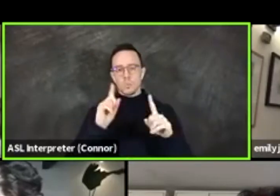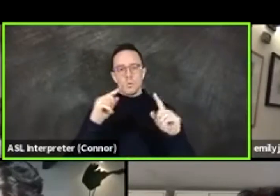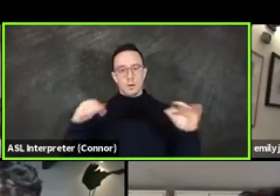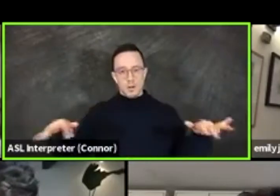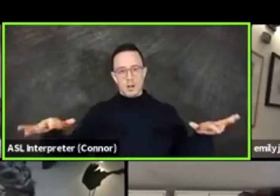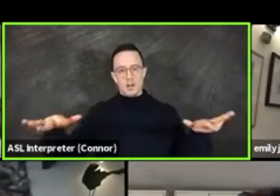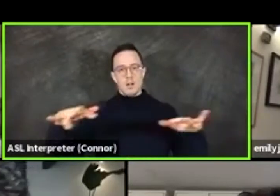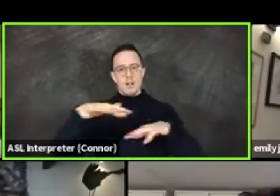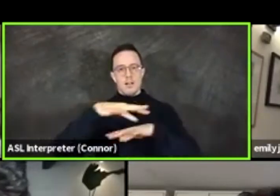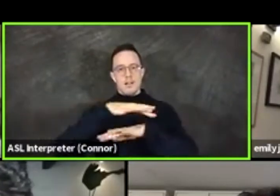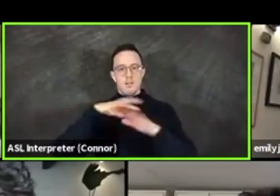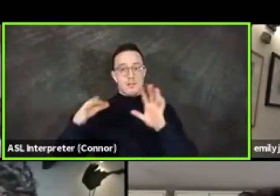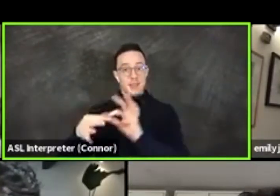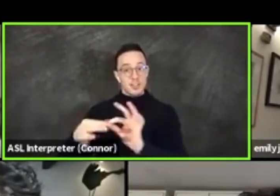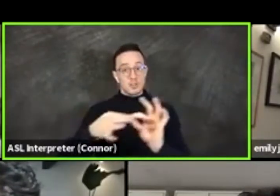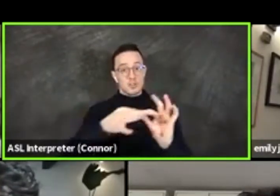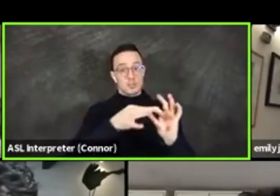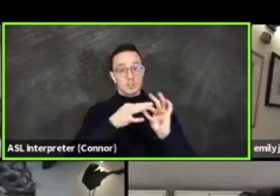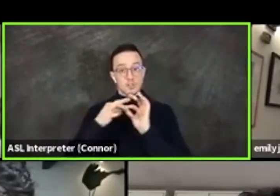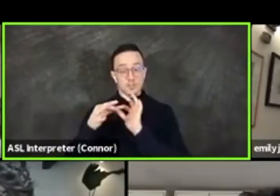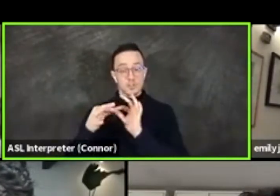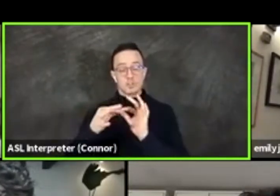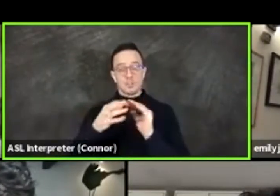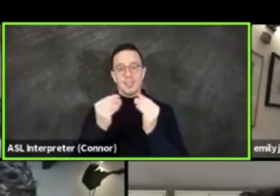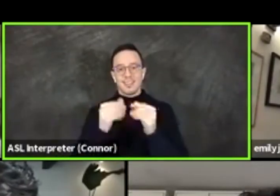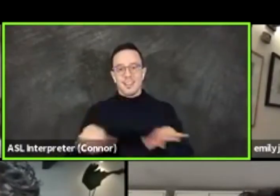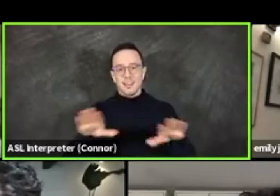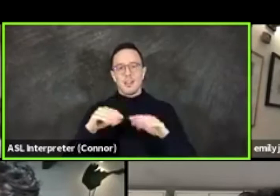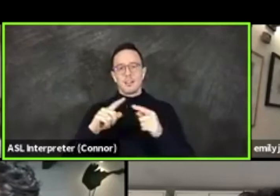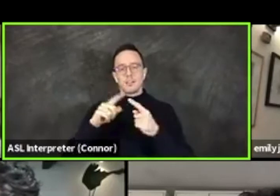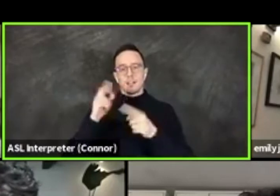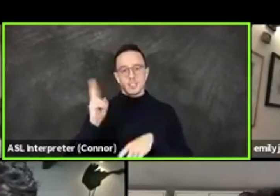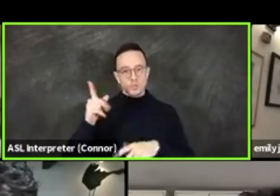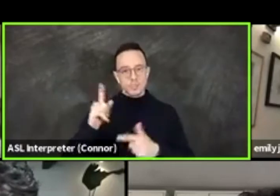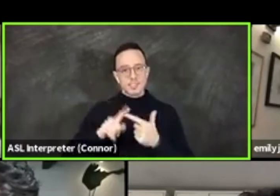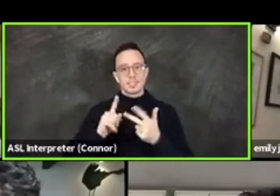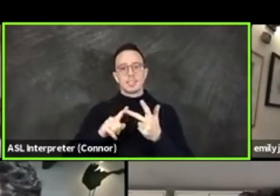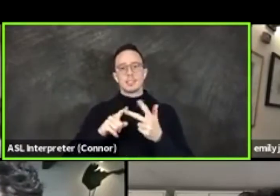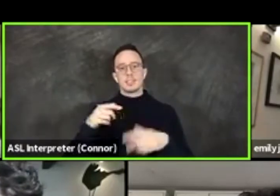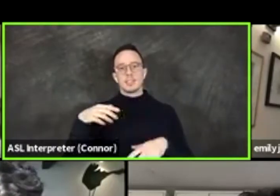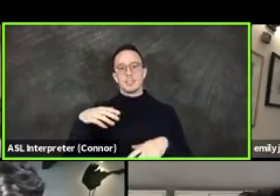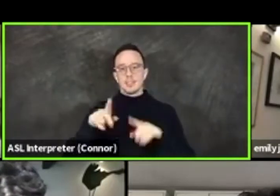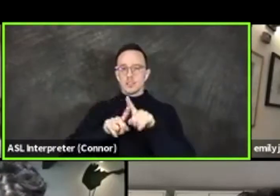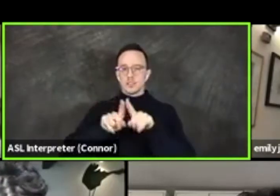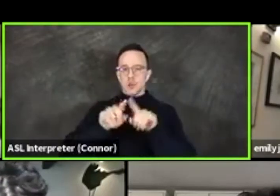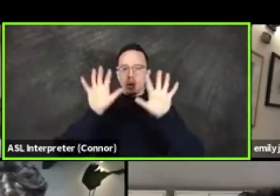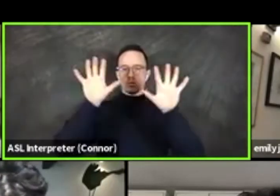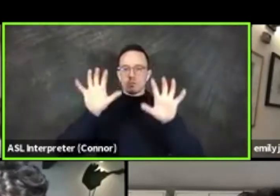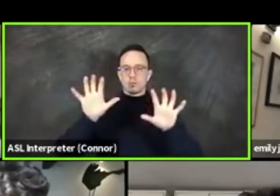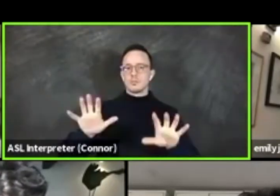THE RELATIONSHIPS, TO LAND, ANCESTRY, STAR, FUTURE, COME FROM, MANY,